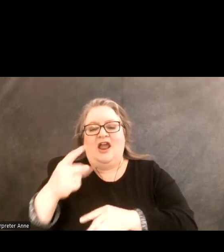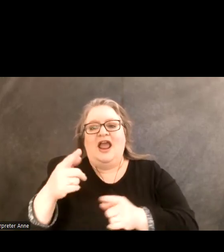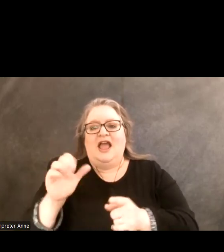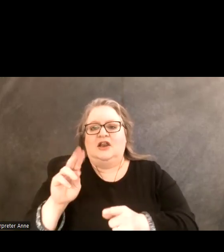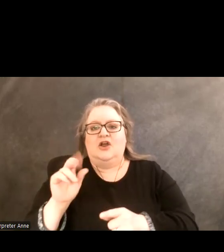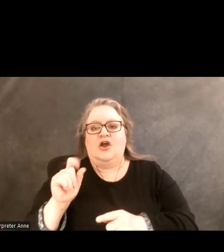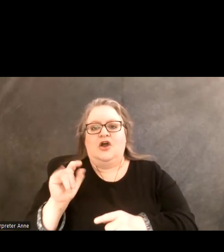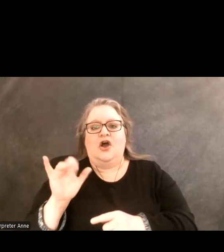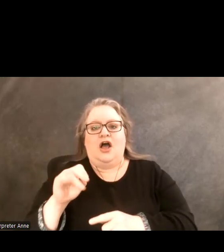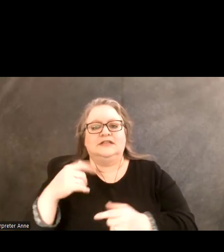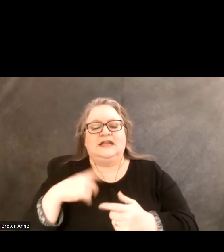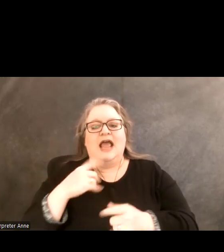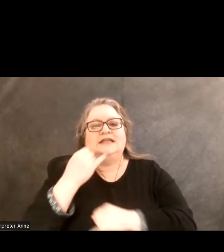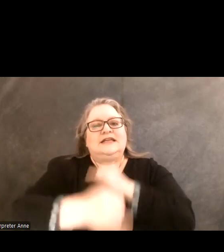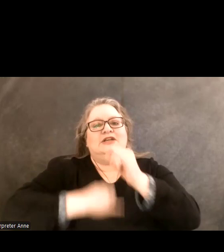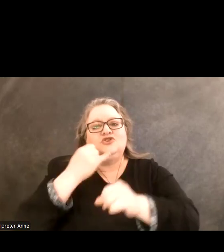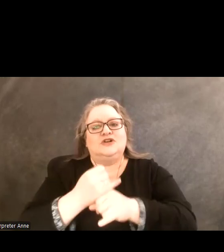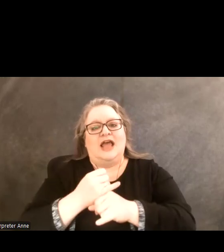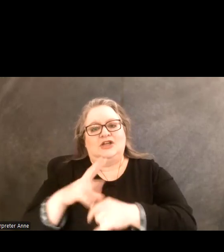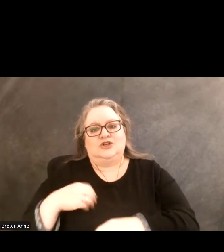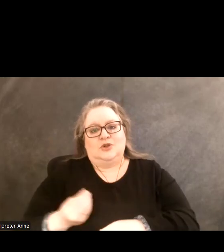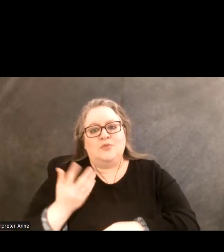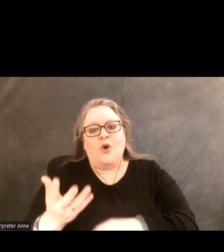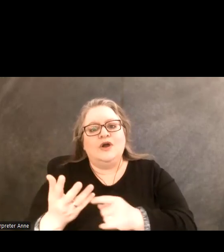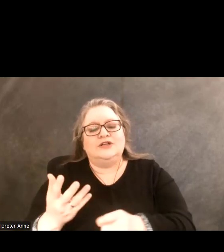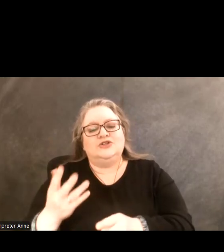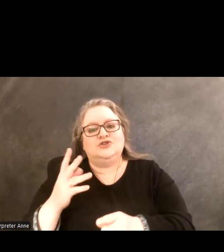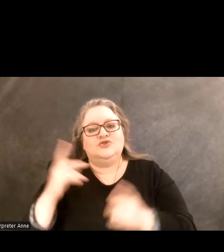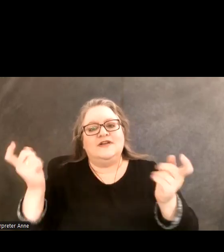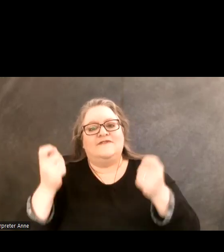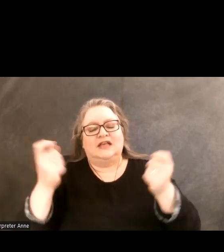poetry festival. And I had been fighting with the Poetry